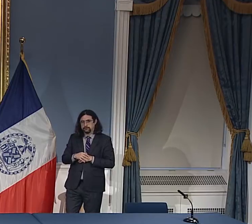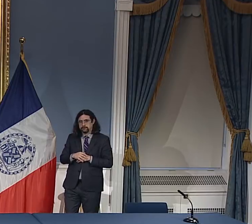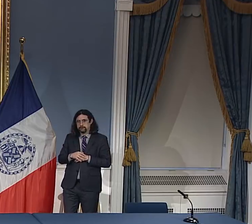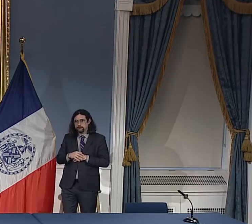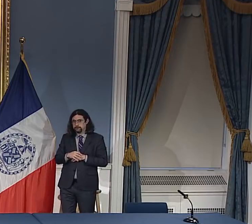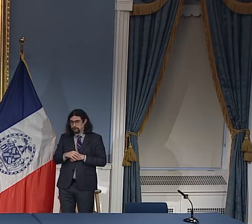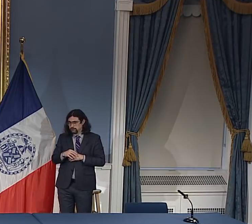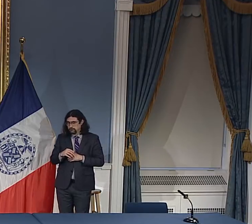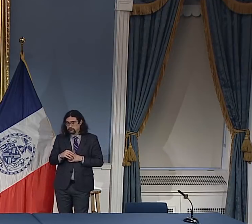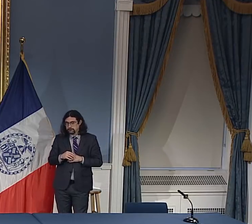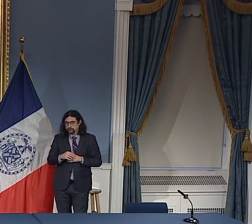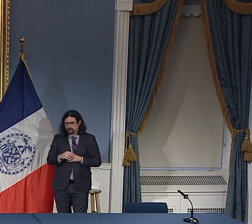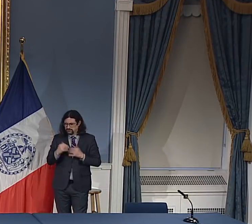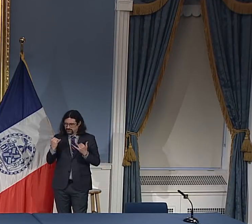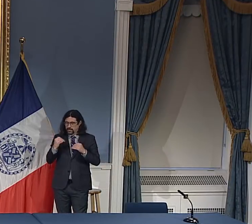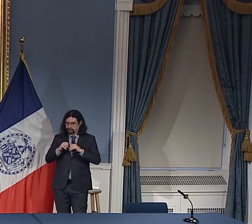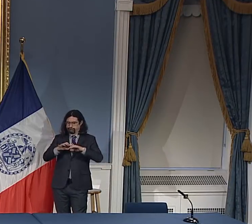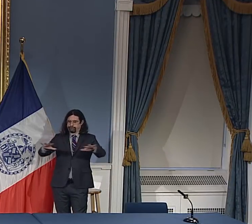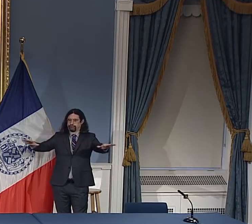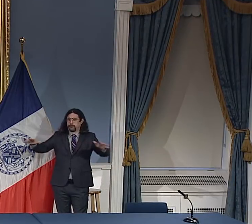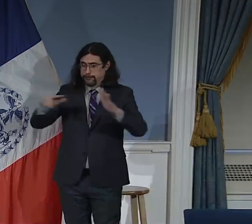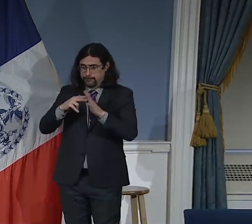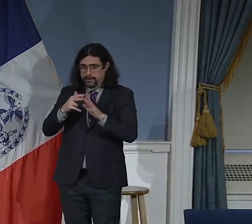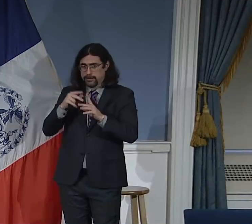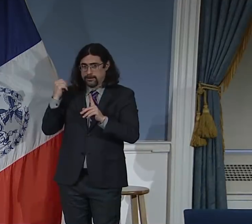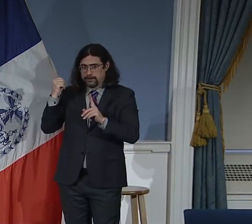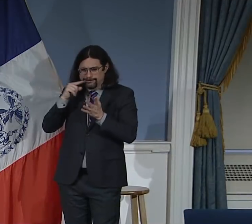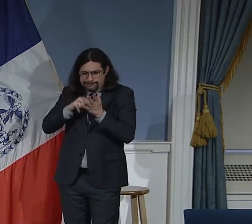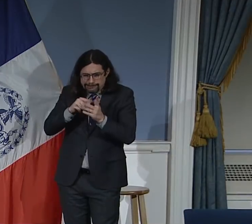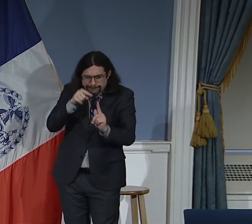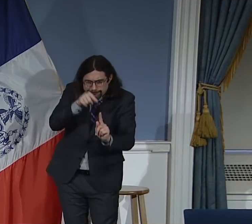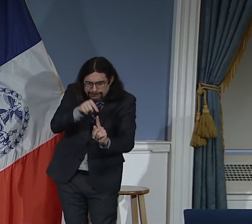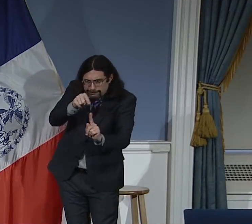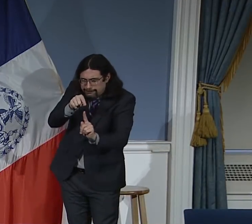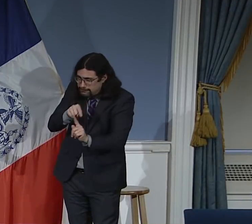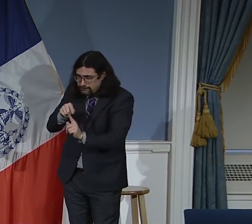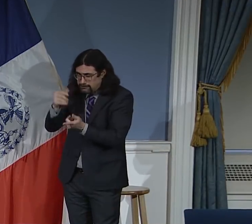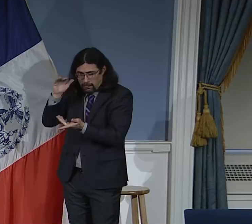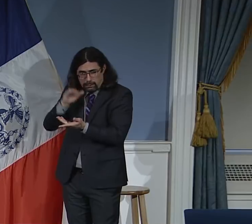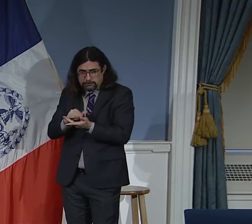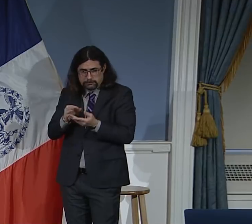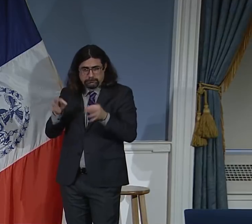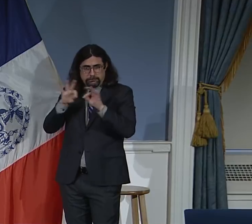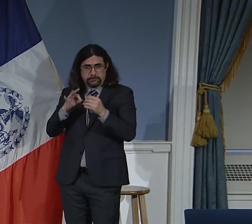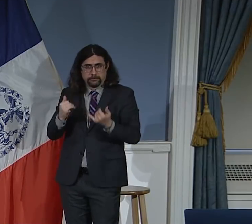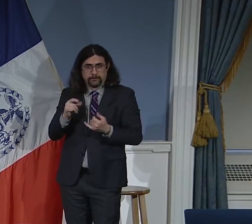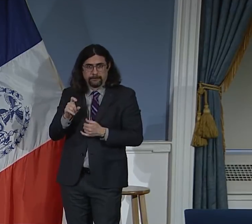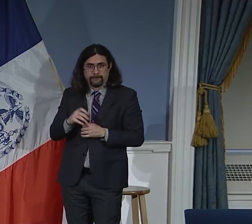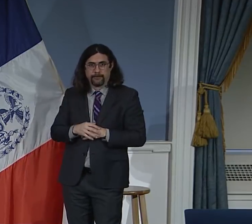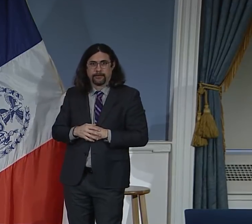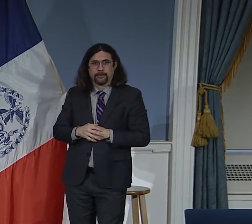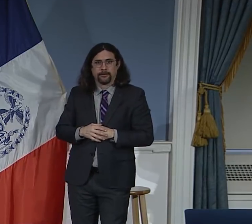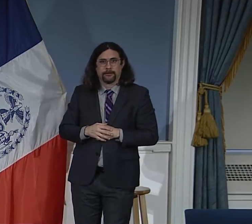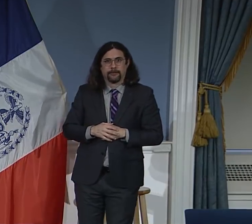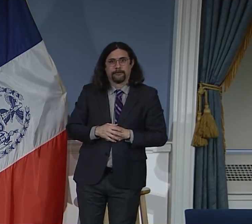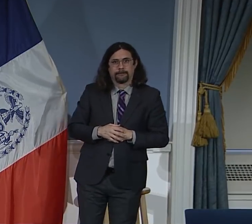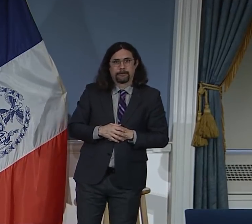AND IS THAT WORK EVEN -- YOU KNOW, HOW USEFUL IS IT